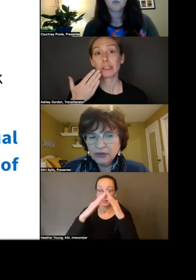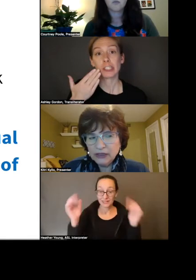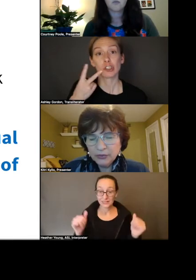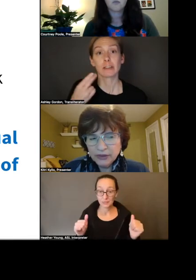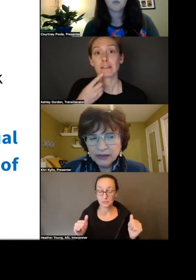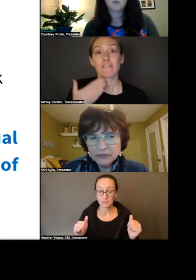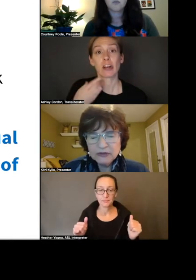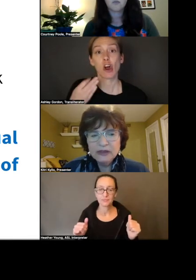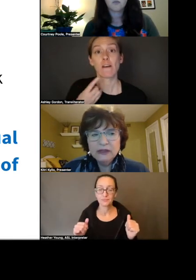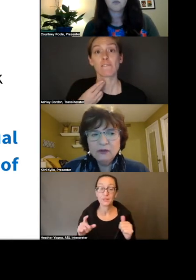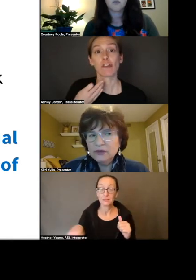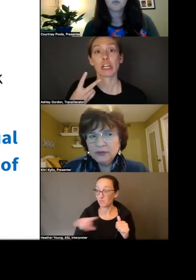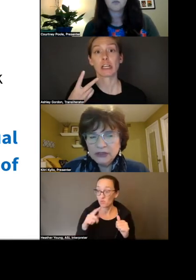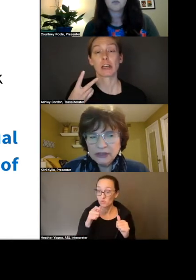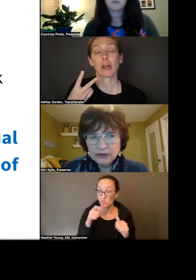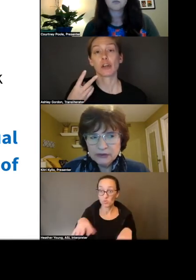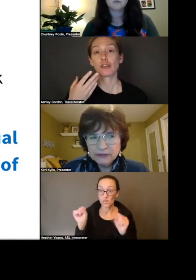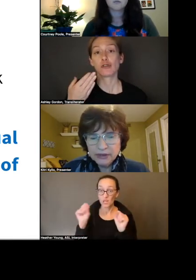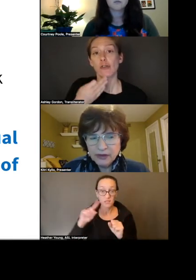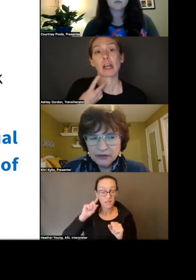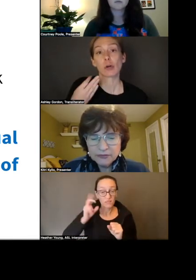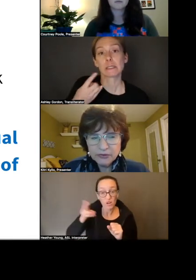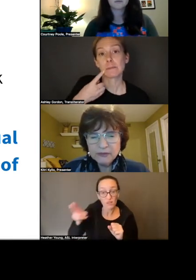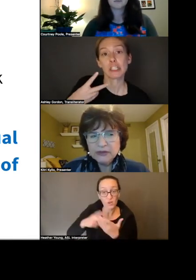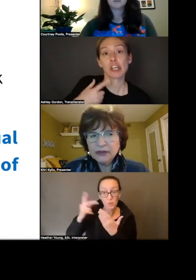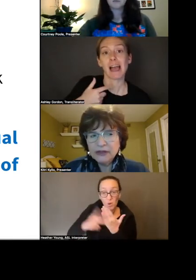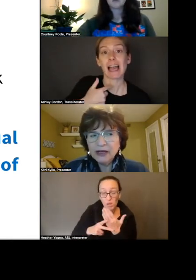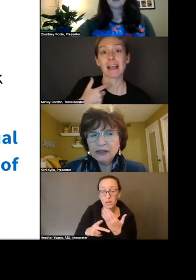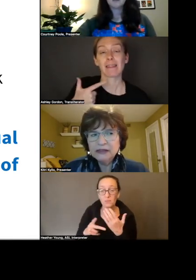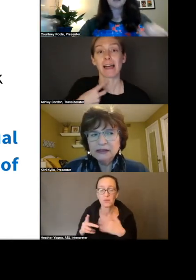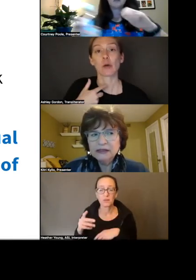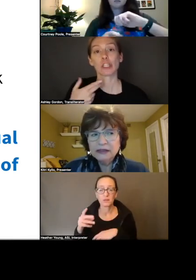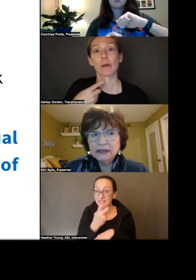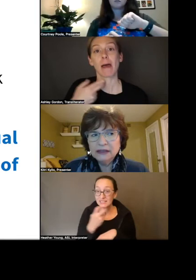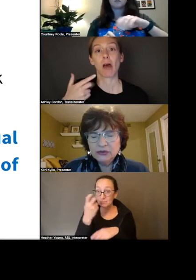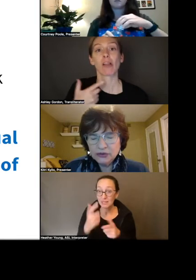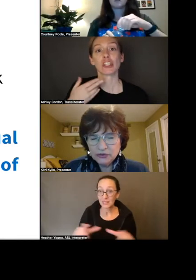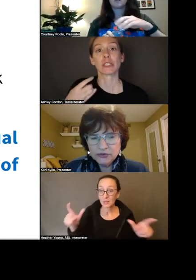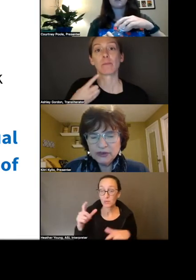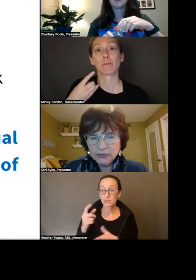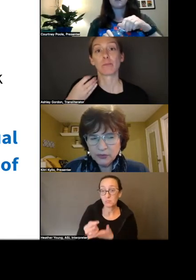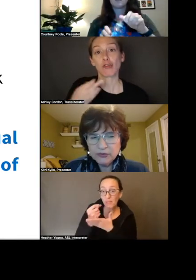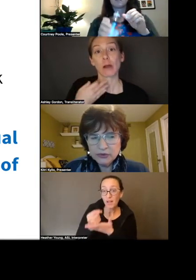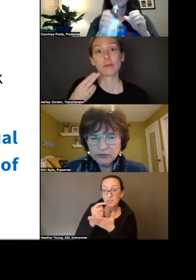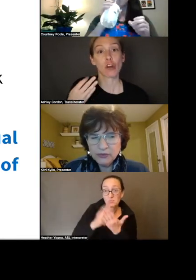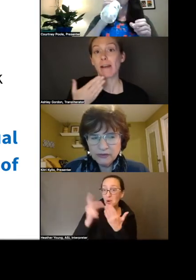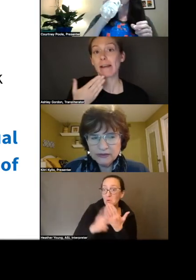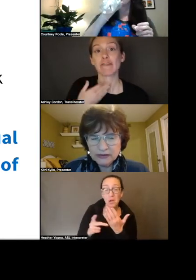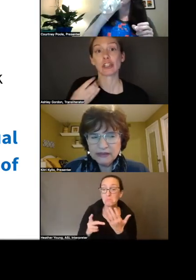training programs, or speech language pathologist programs are not introduced or exposed to what this is.